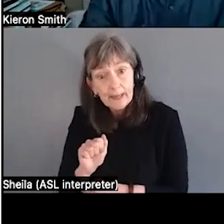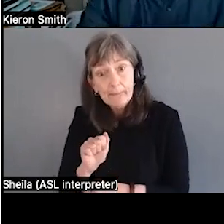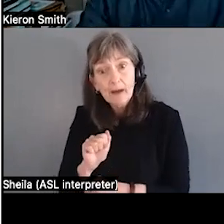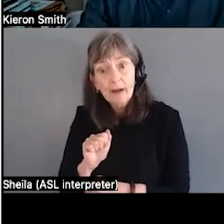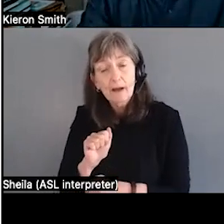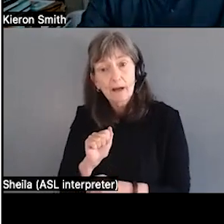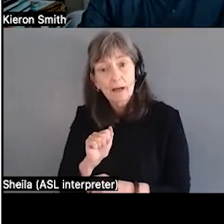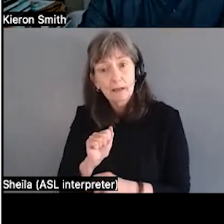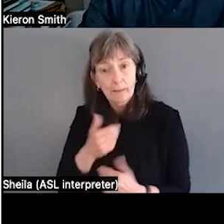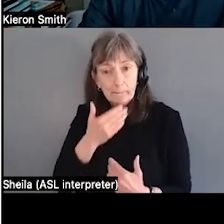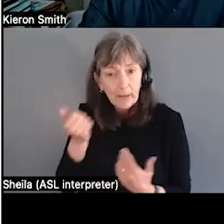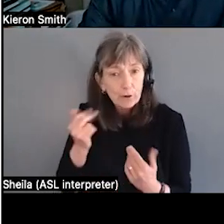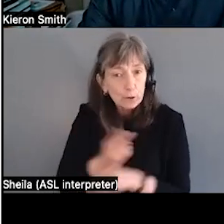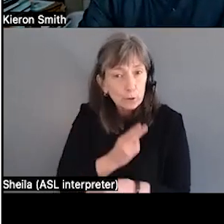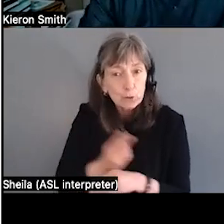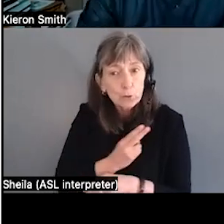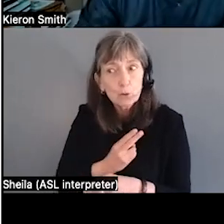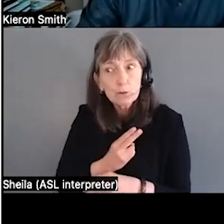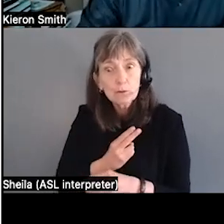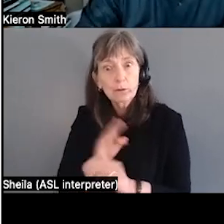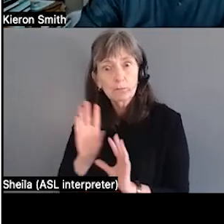giving power to bookshops to use it to serve their customers.